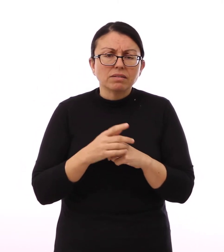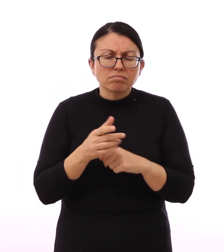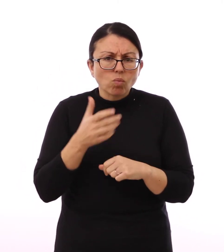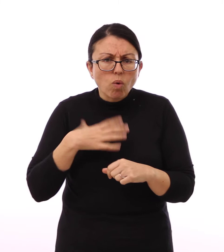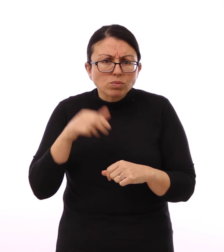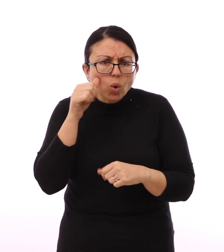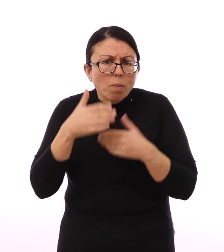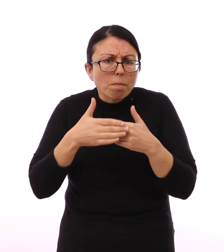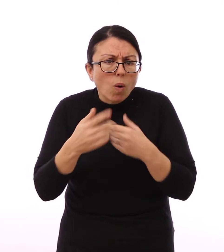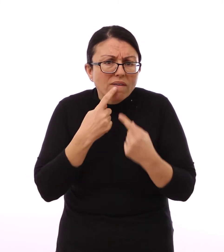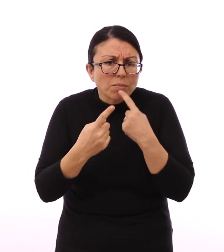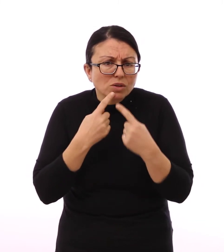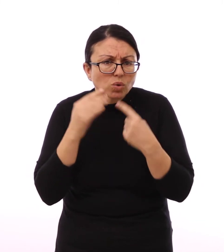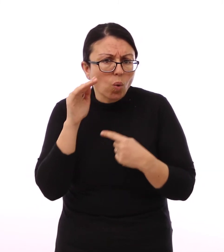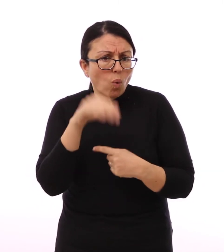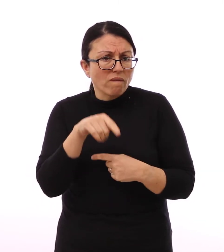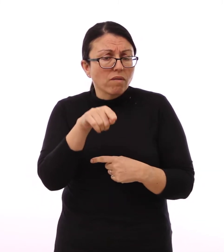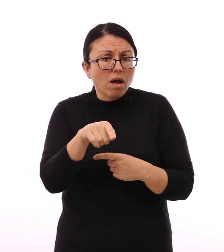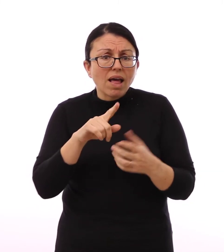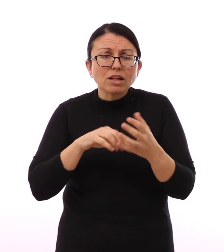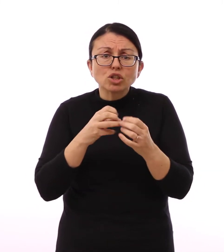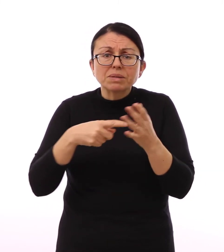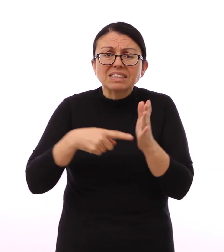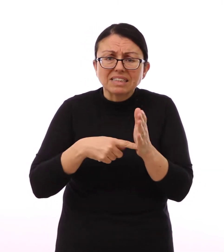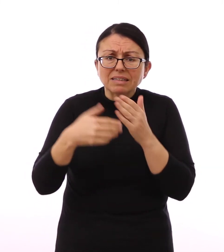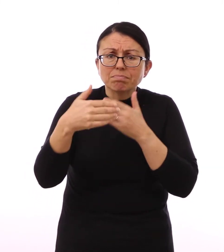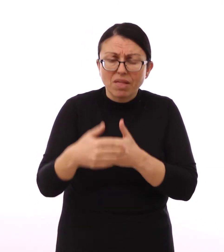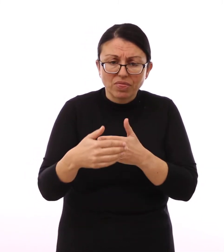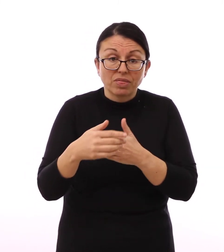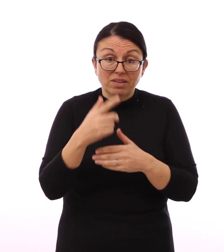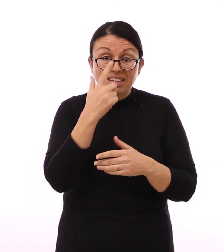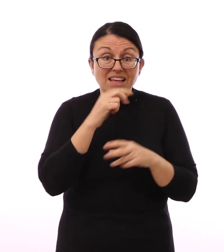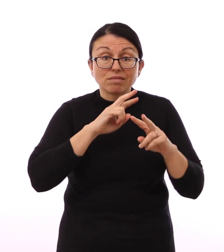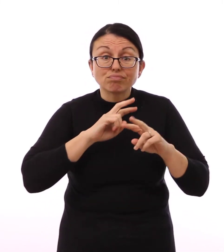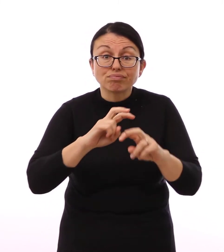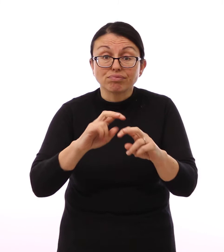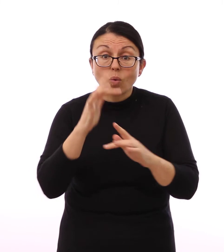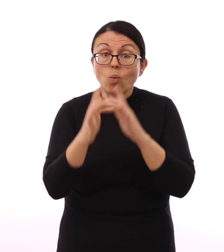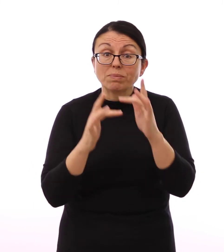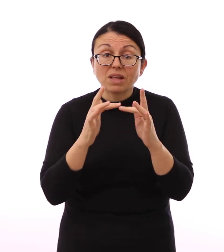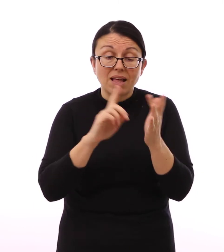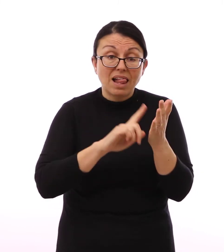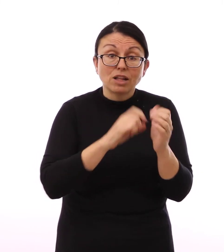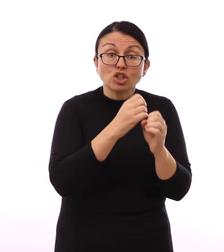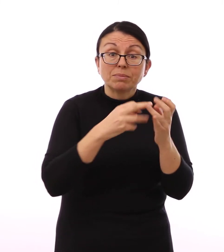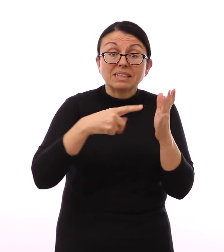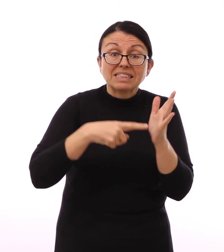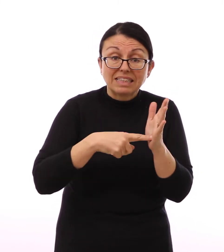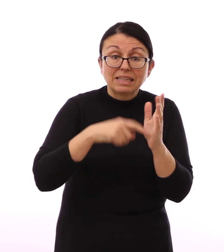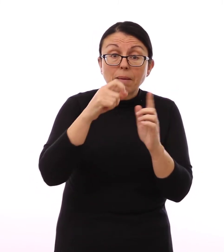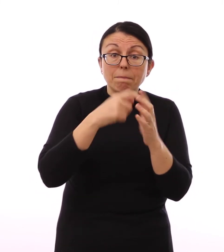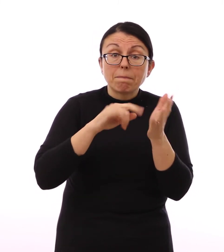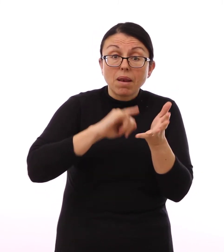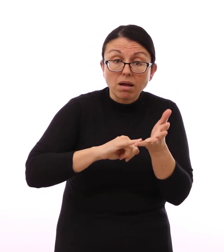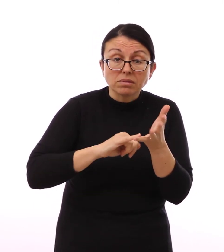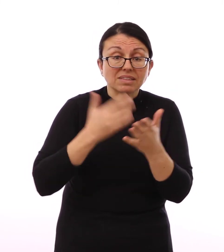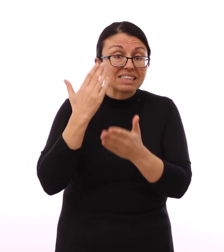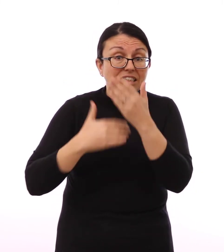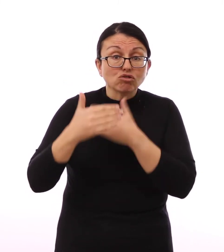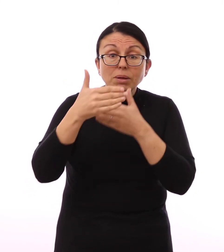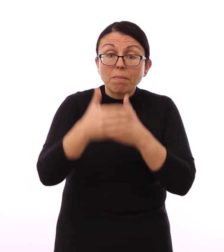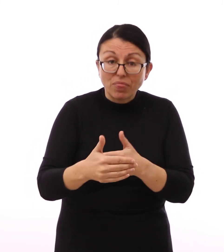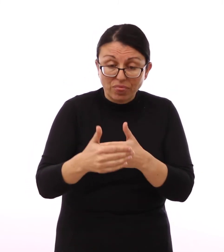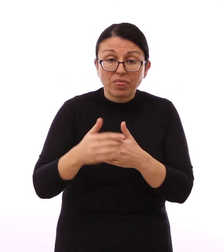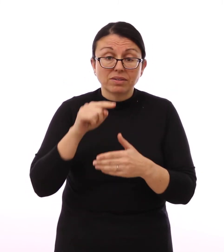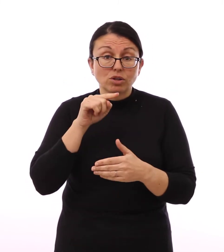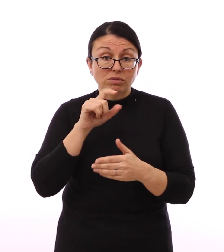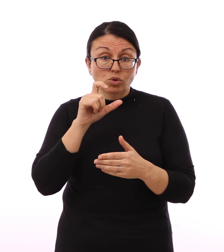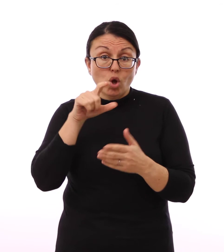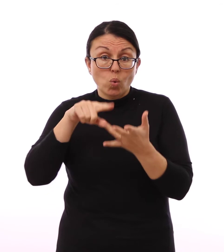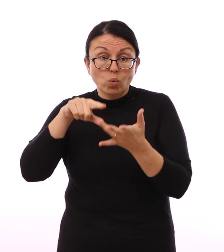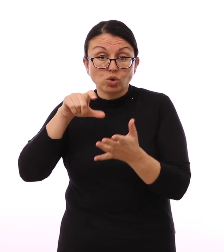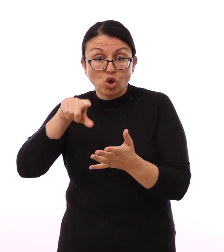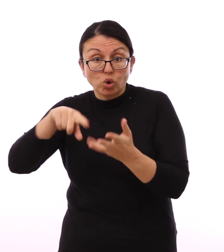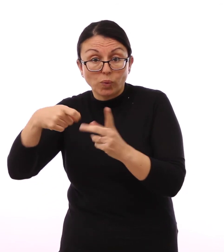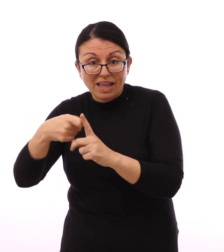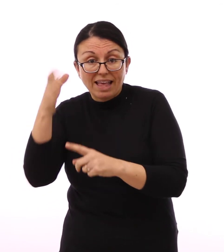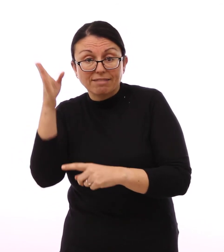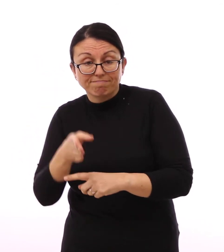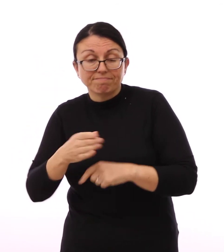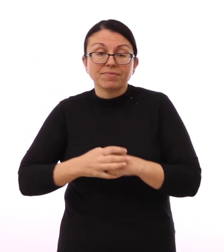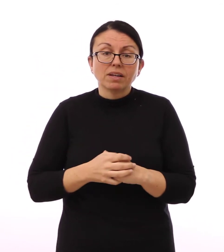learn more here: https://lgbtplushistorymonth.co.uk/